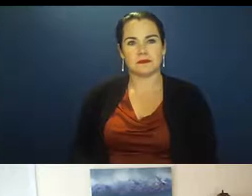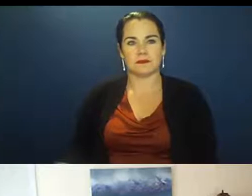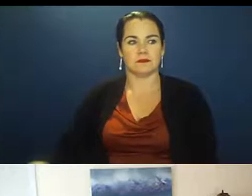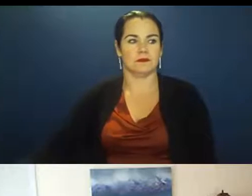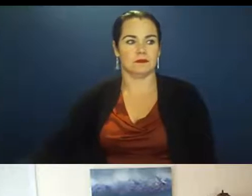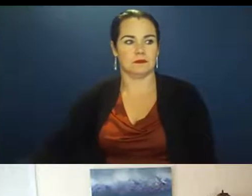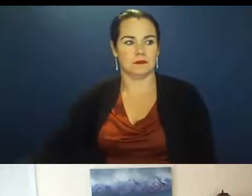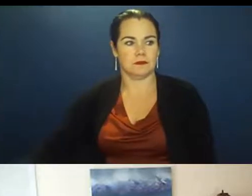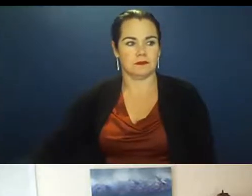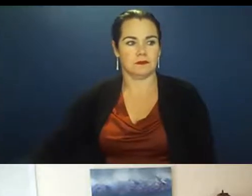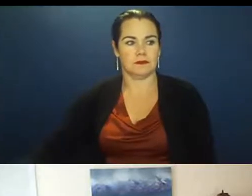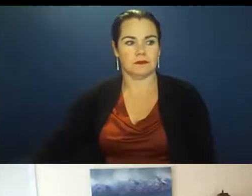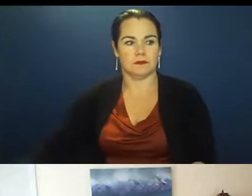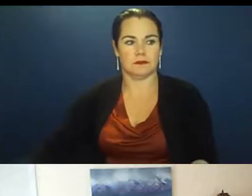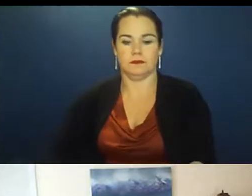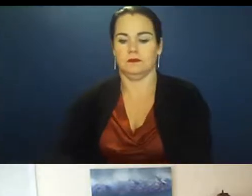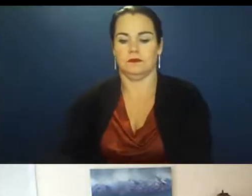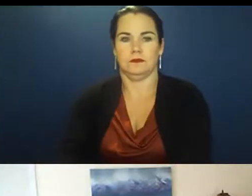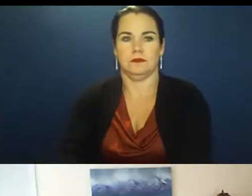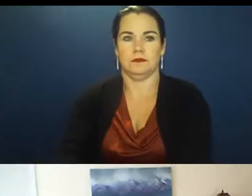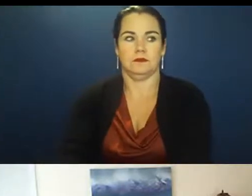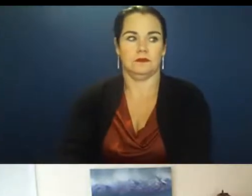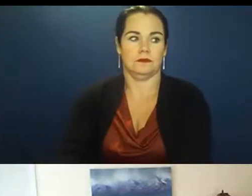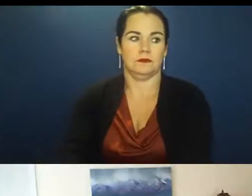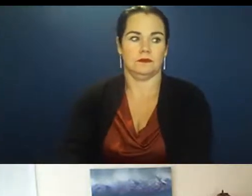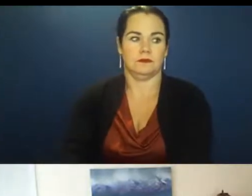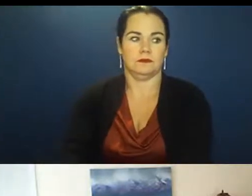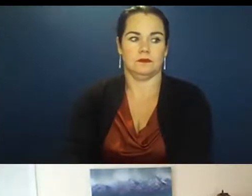question is heard about guidance on data collection for COVID infection rates amongst people with disabilities. The federal report said specific guidance would be forthcoming from the CDC. Do you have any further information?